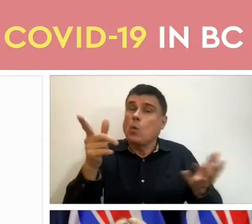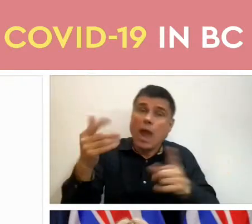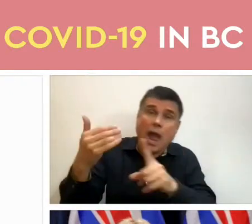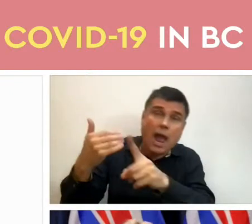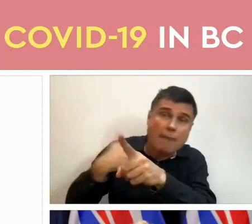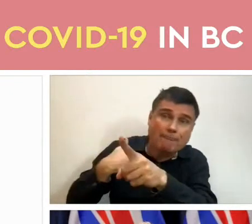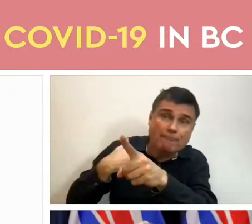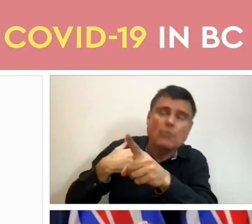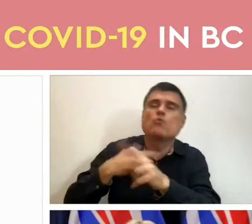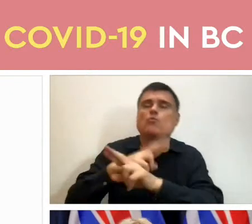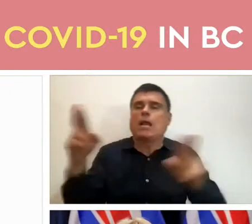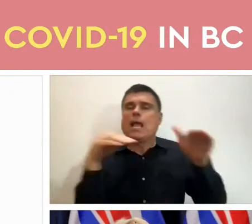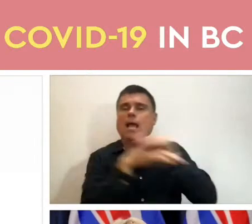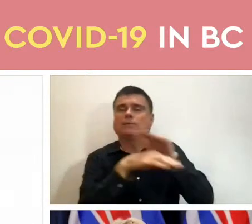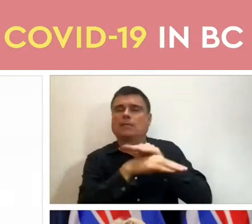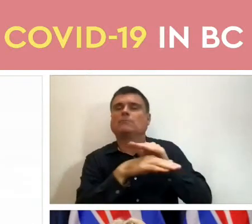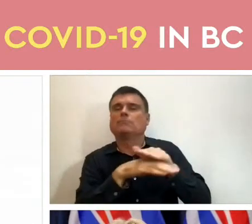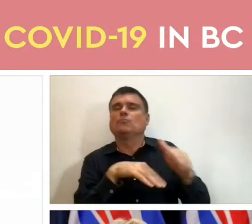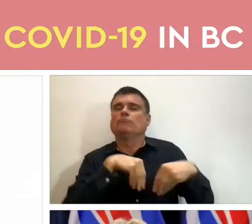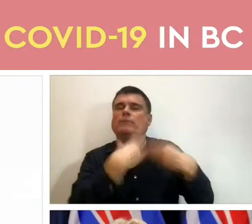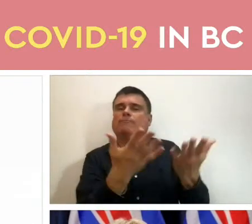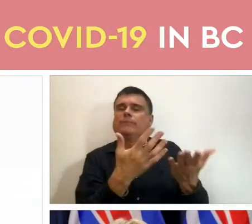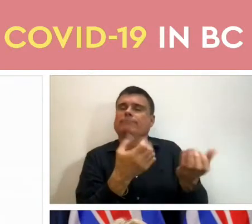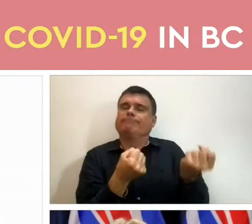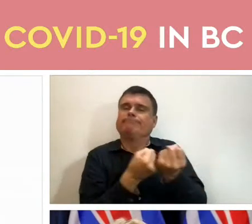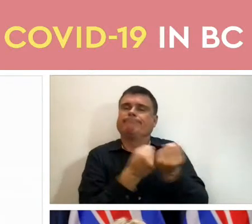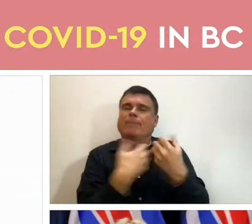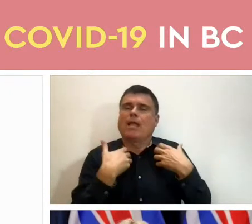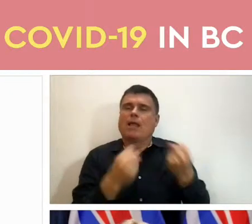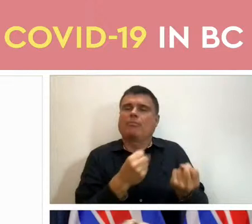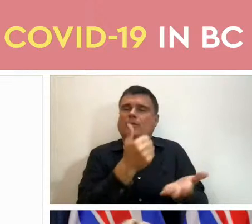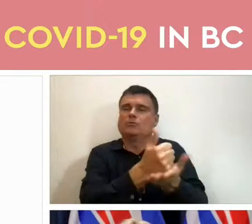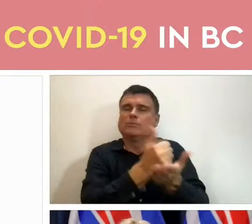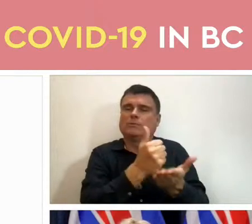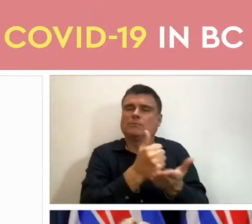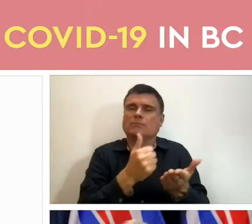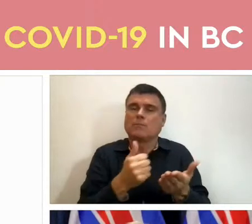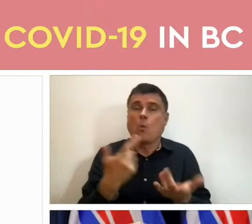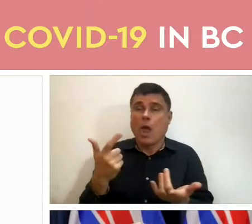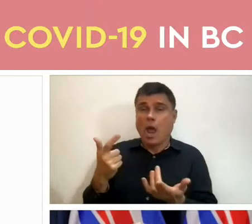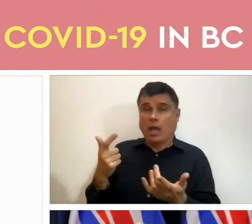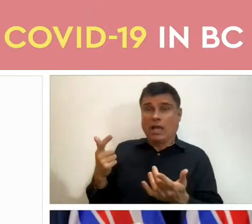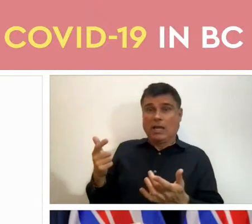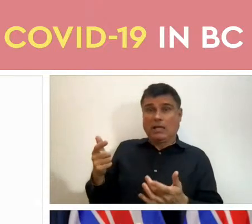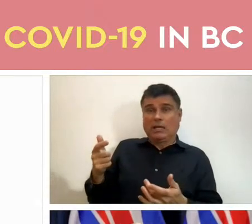from antiviral treatment because it needs to be given within a short period of time.